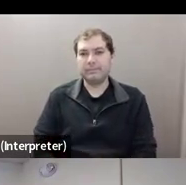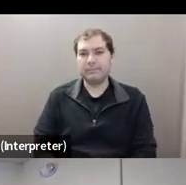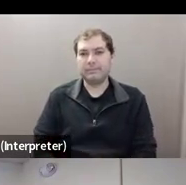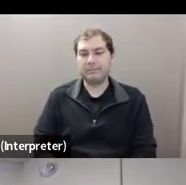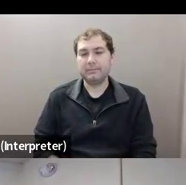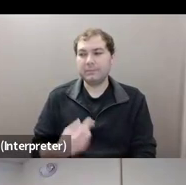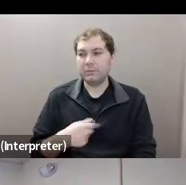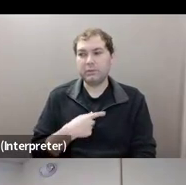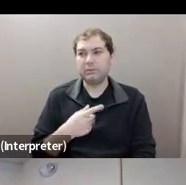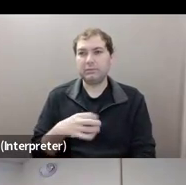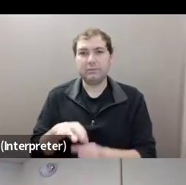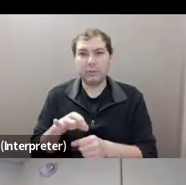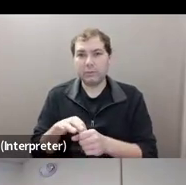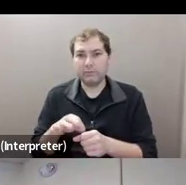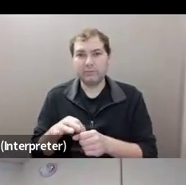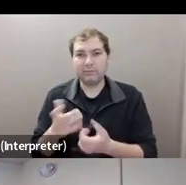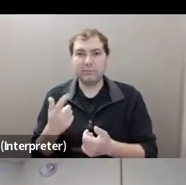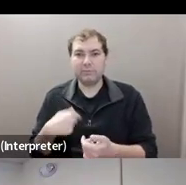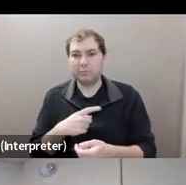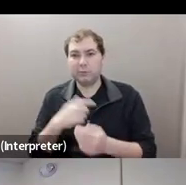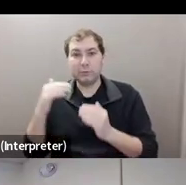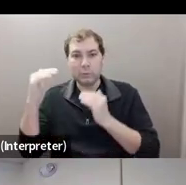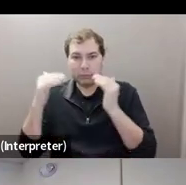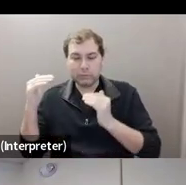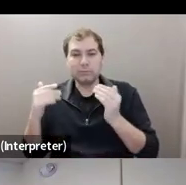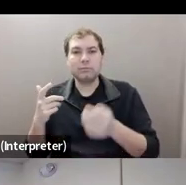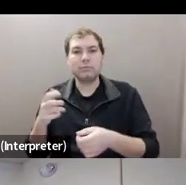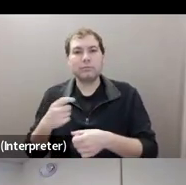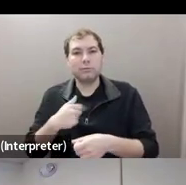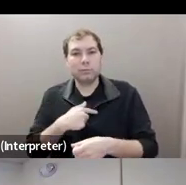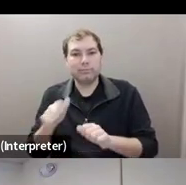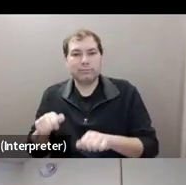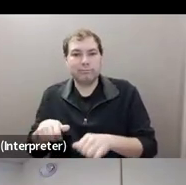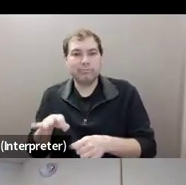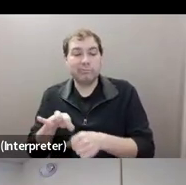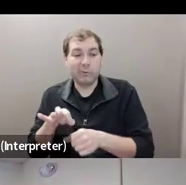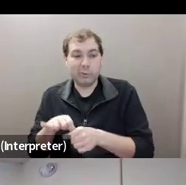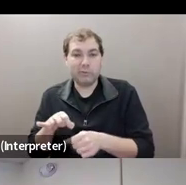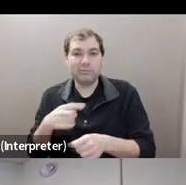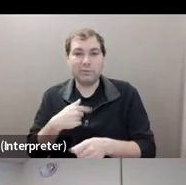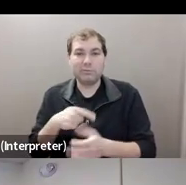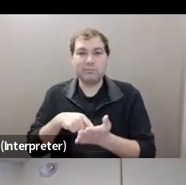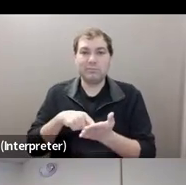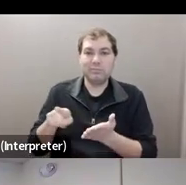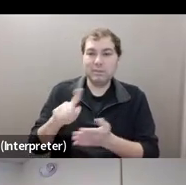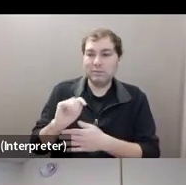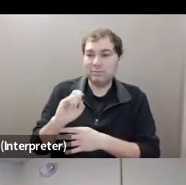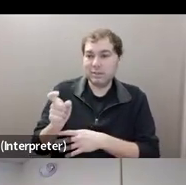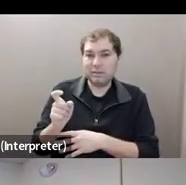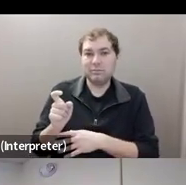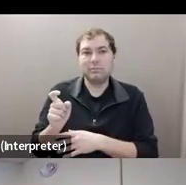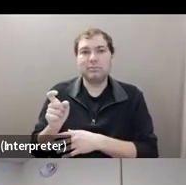17036717673: If we're adults and and and we're all Paying our tax money one way or the other into